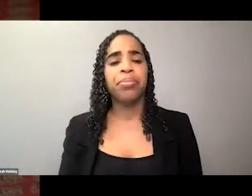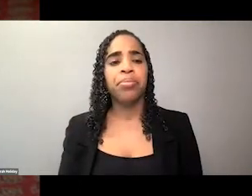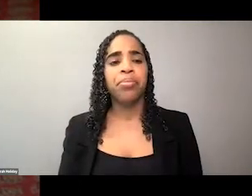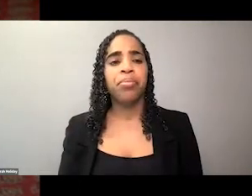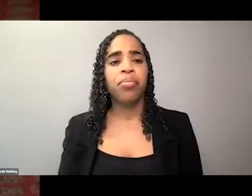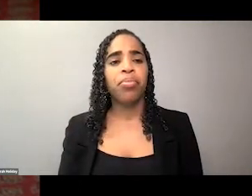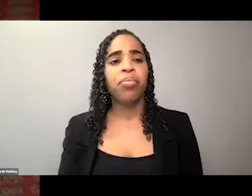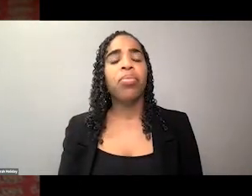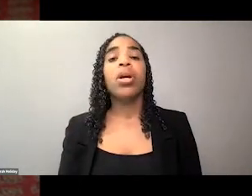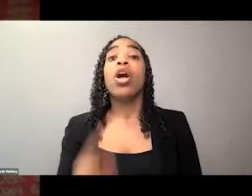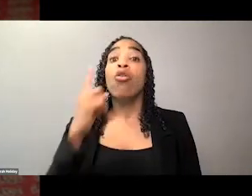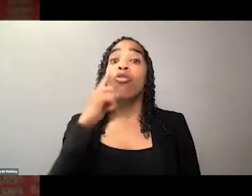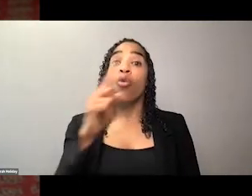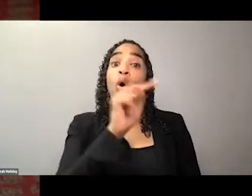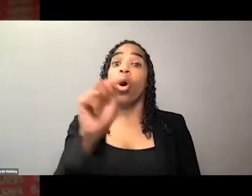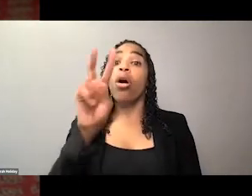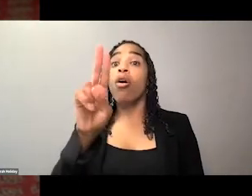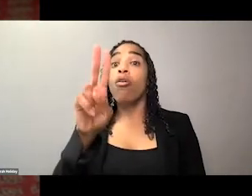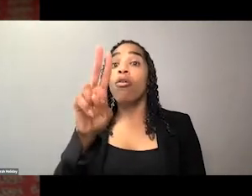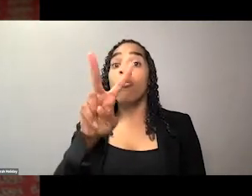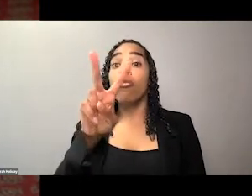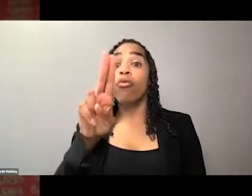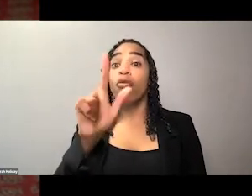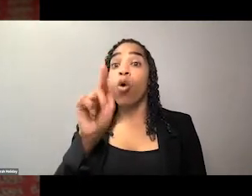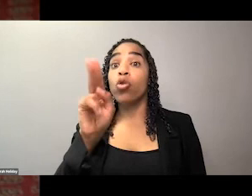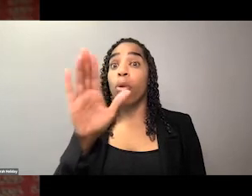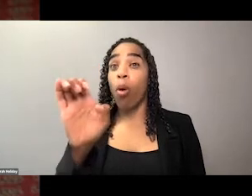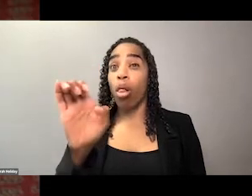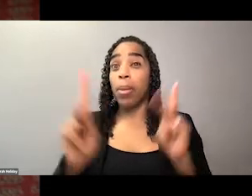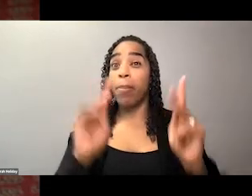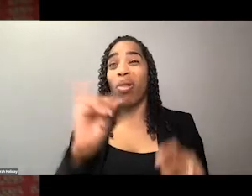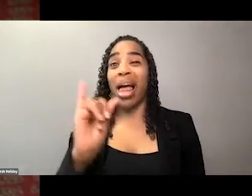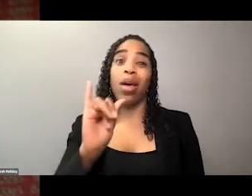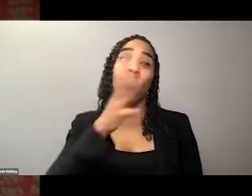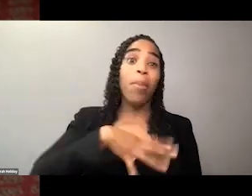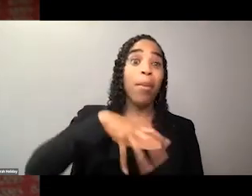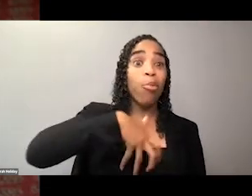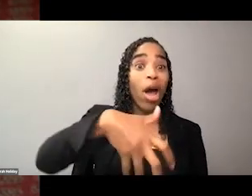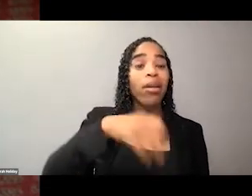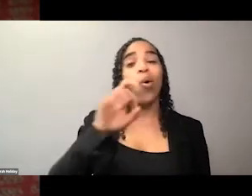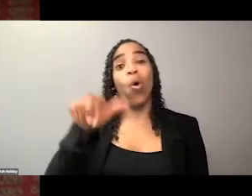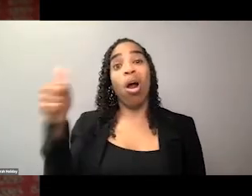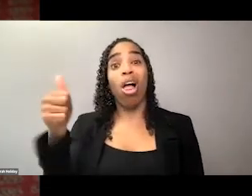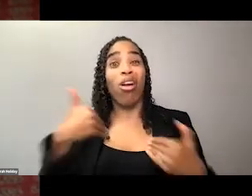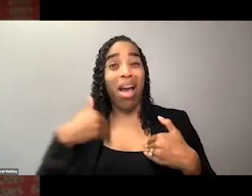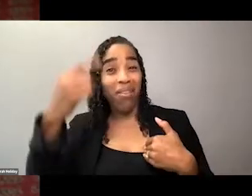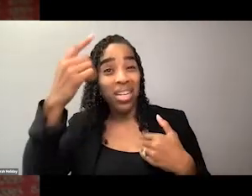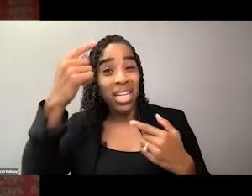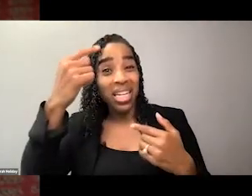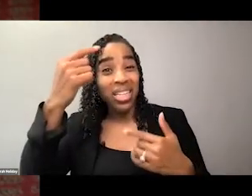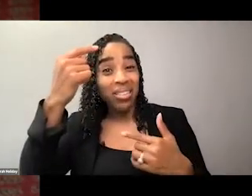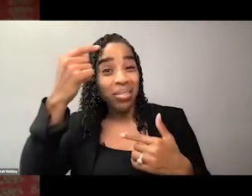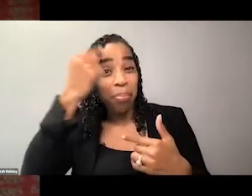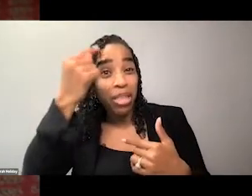confinement for vulnerable populations such as a pregnant woman and those with serious mental and physical disabilities.